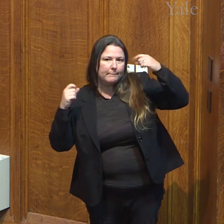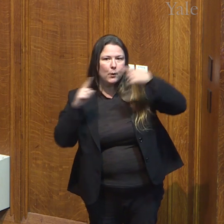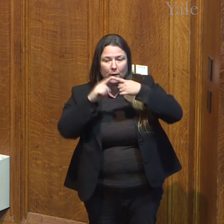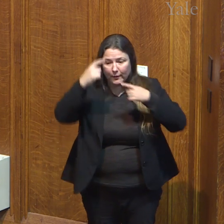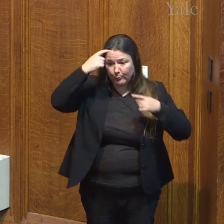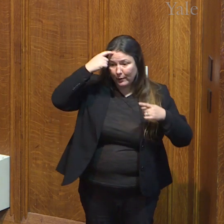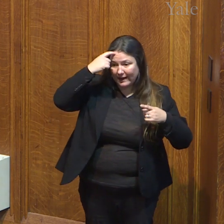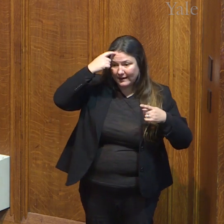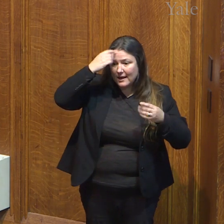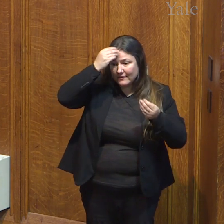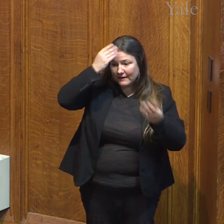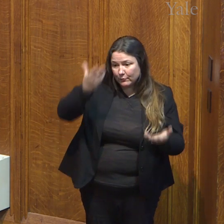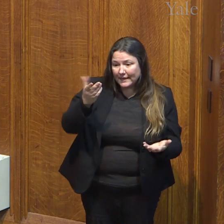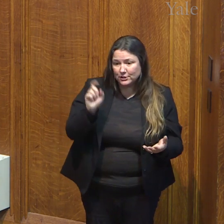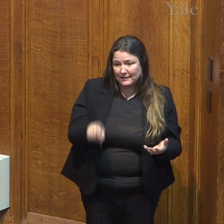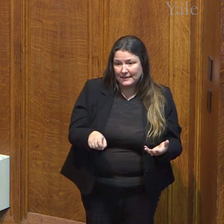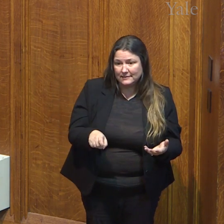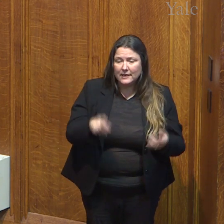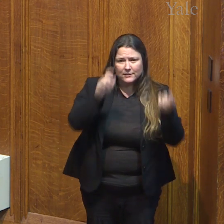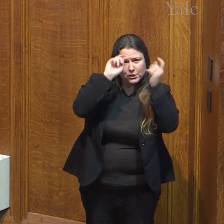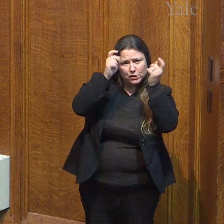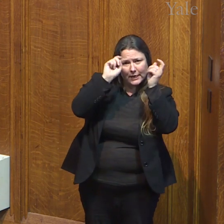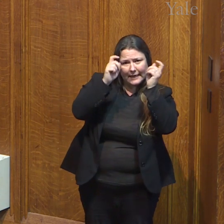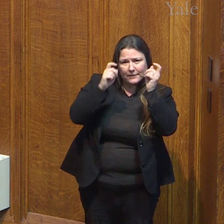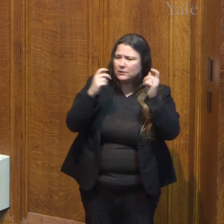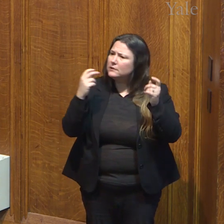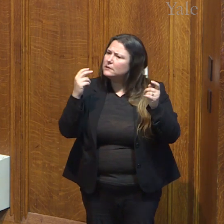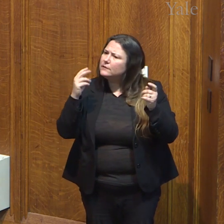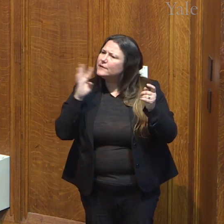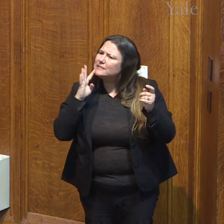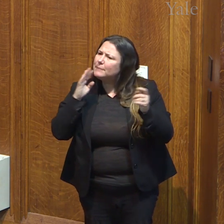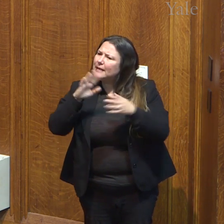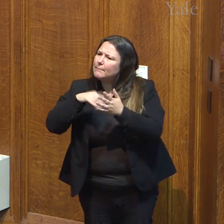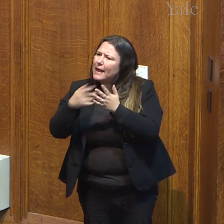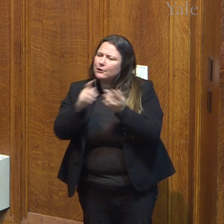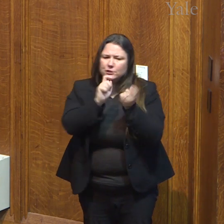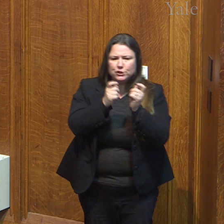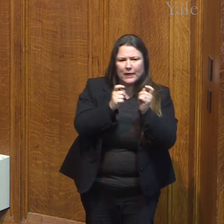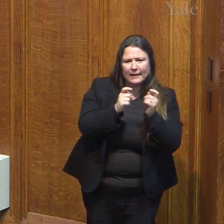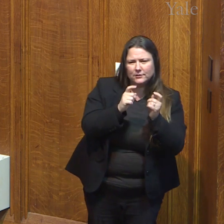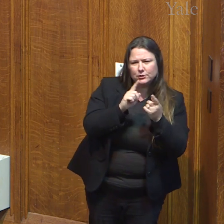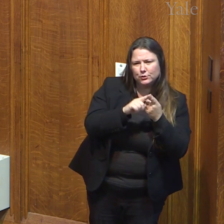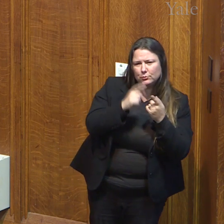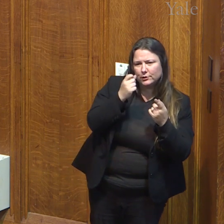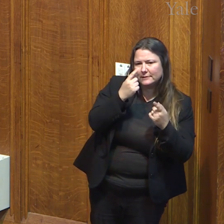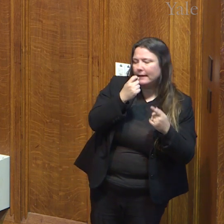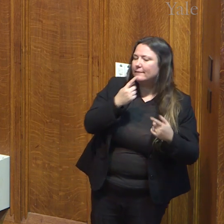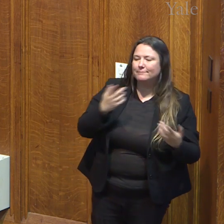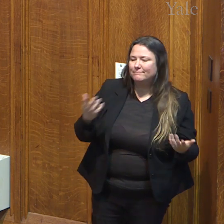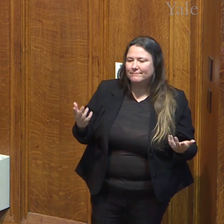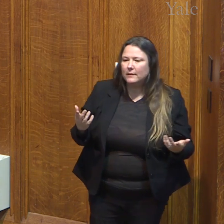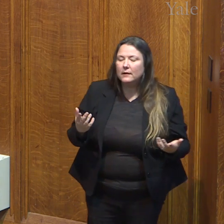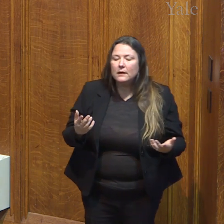to shape the imitative speaking patterns of the voice. These children then turn instinctively to gestures